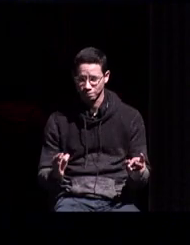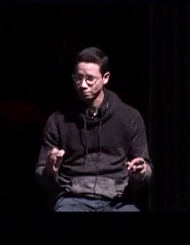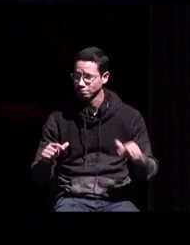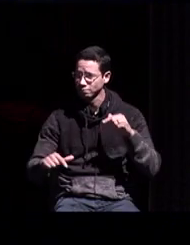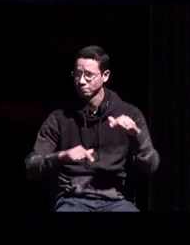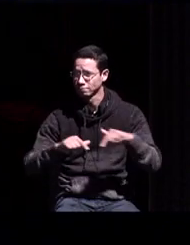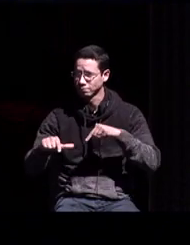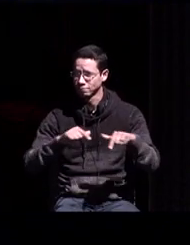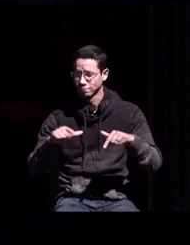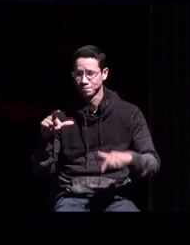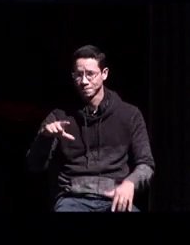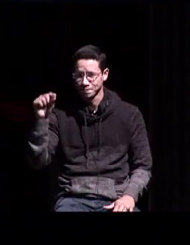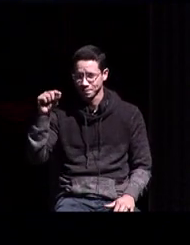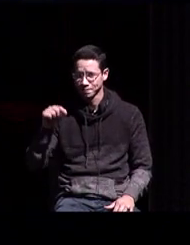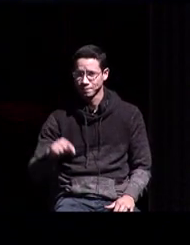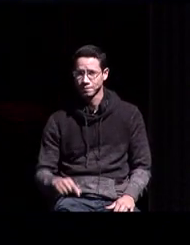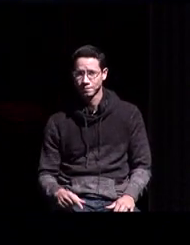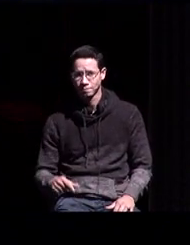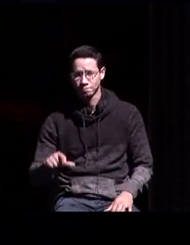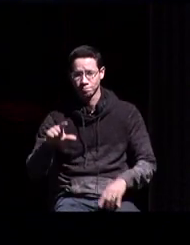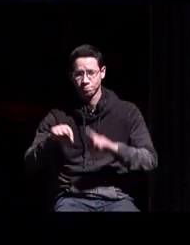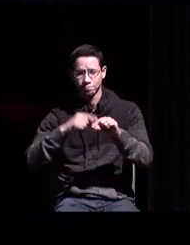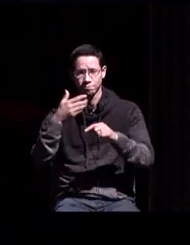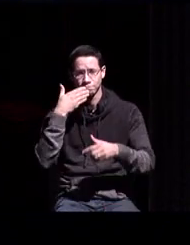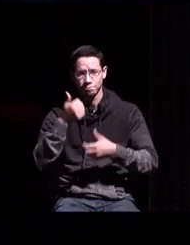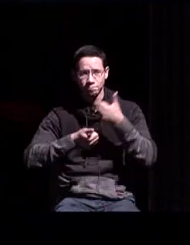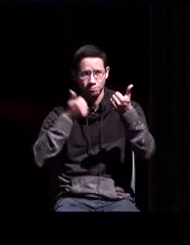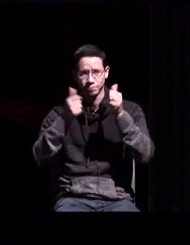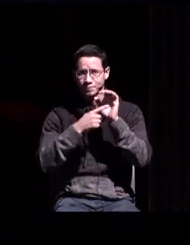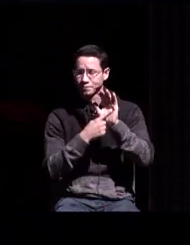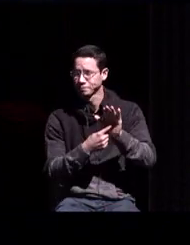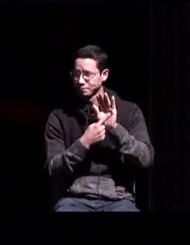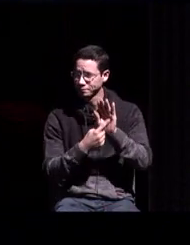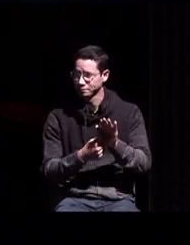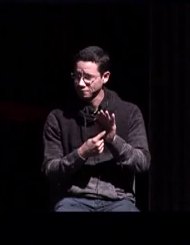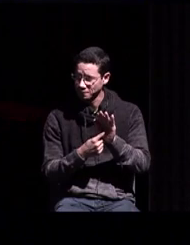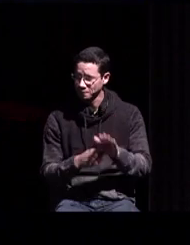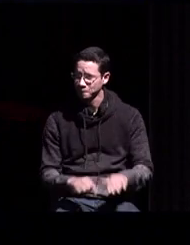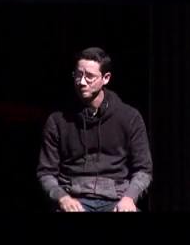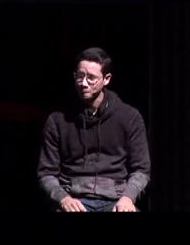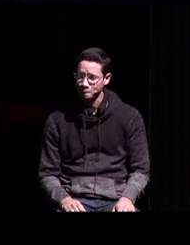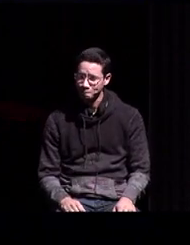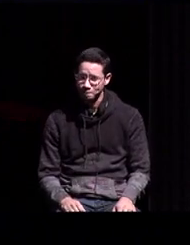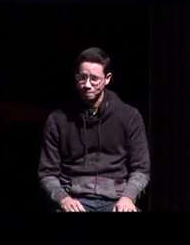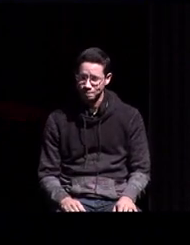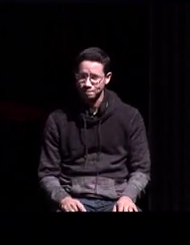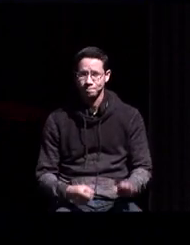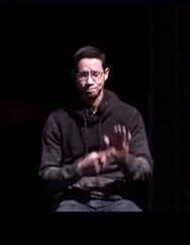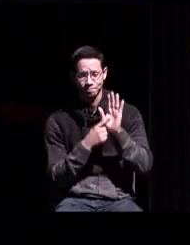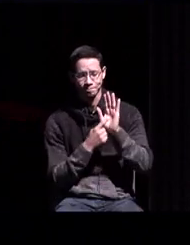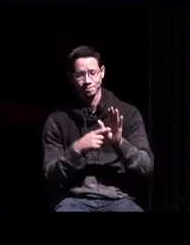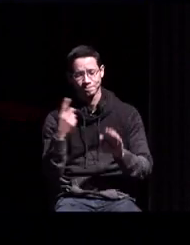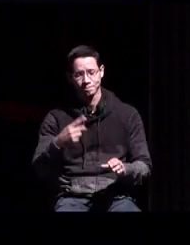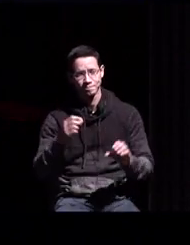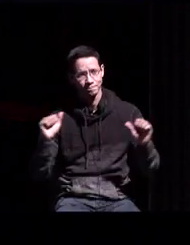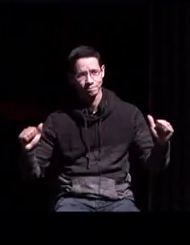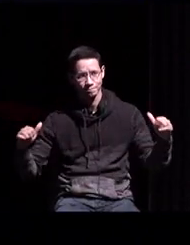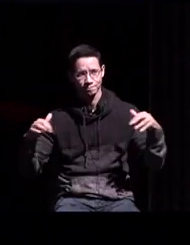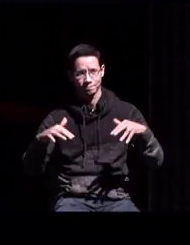was selected as one of the best to be presented at this event.